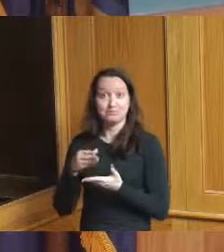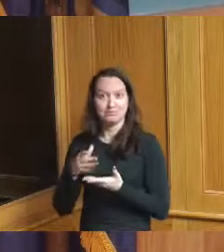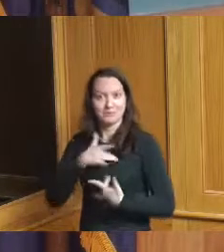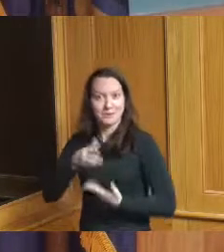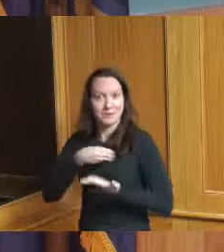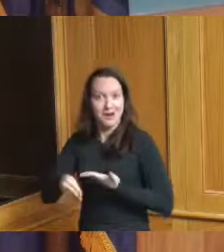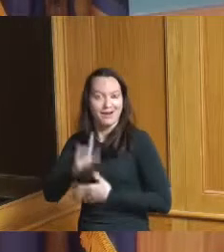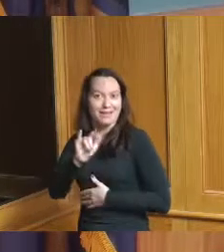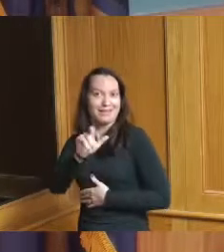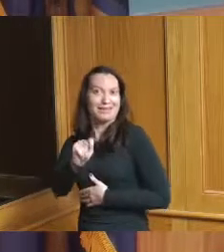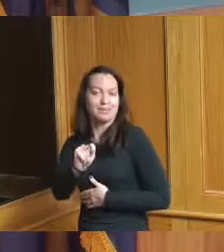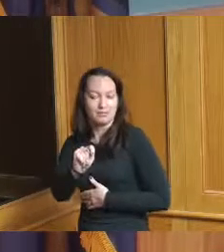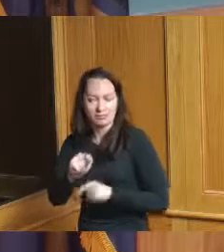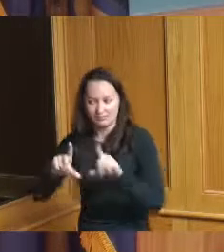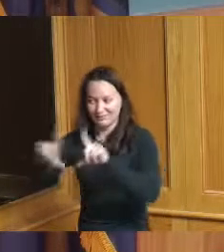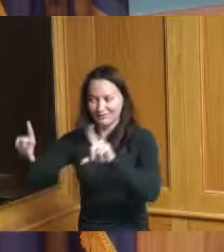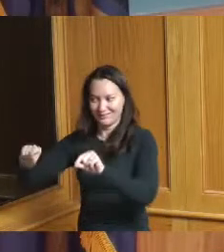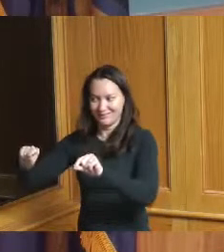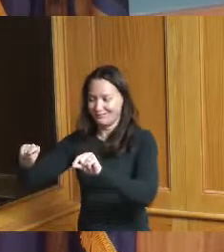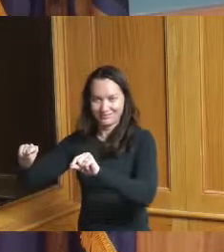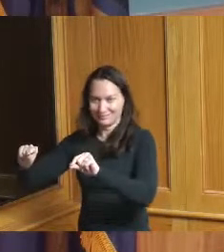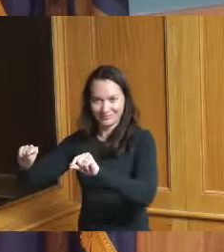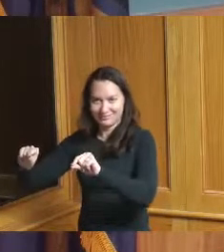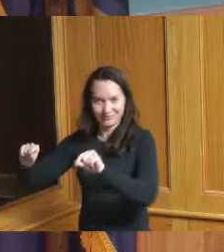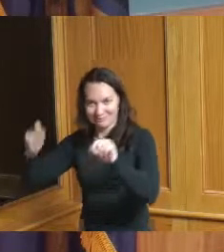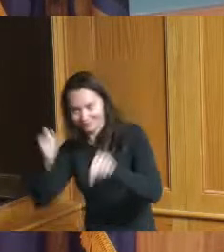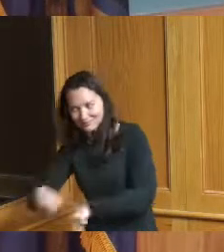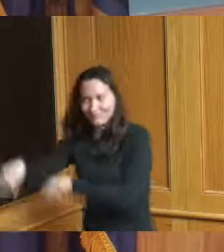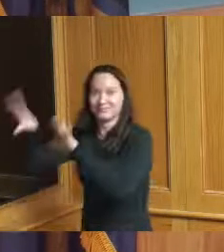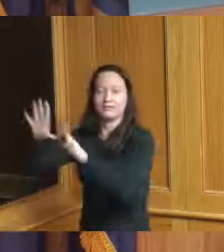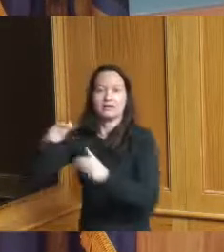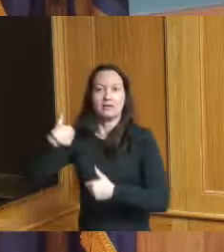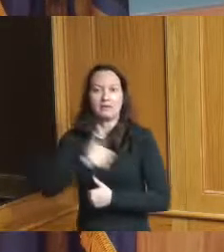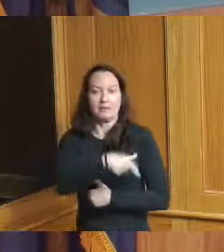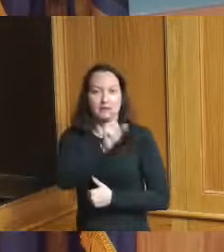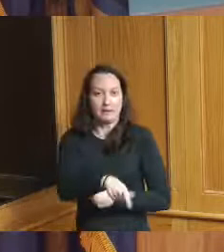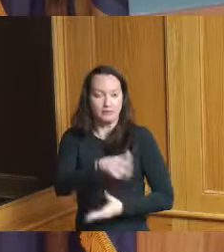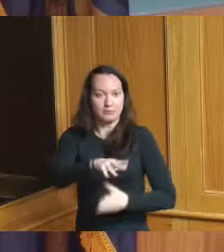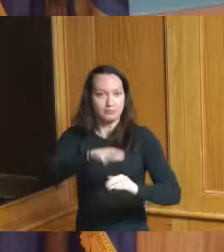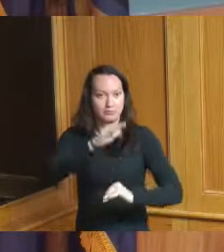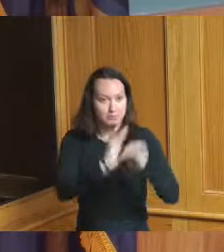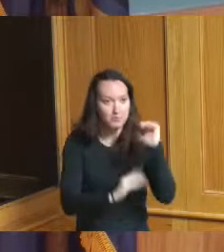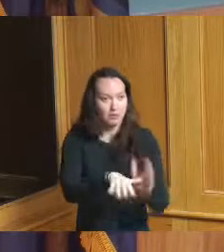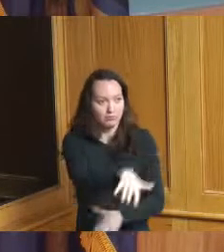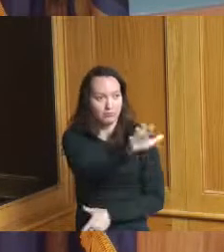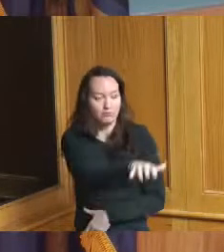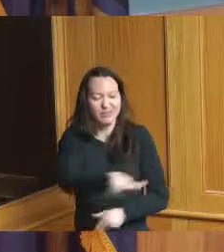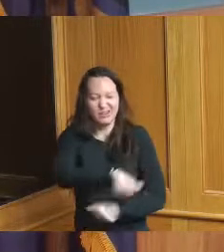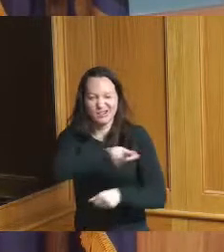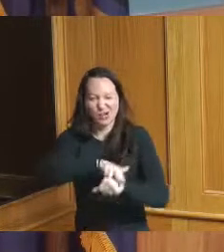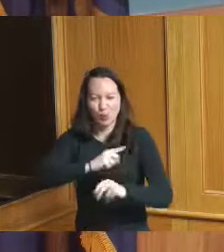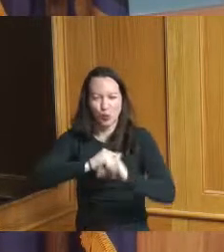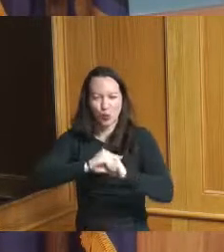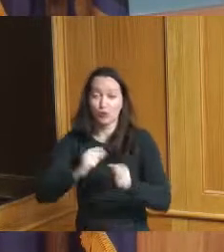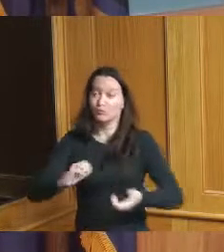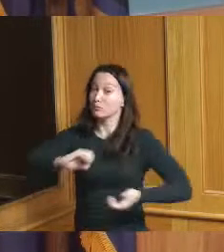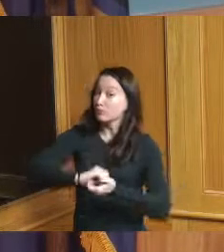it seems as though we we need physical sites you said the national guard is working with hospitals